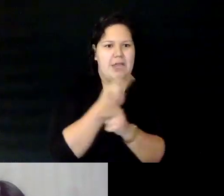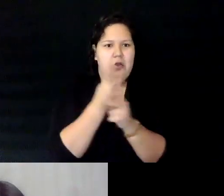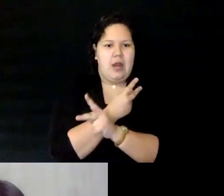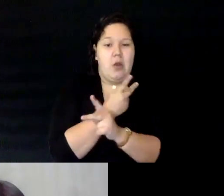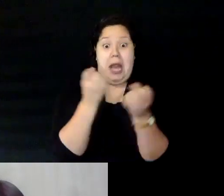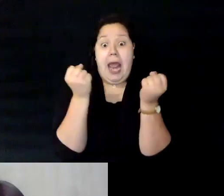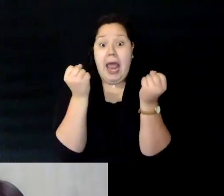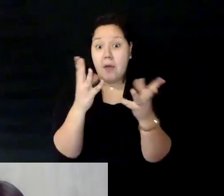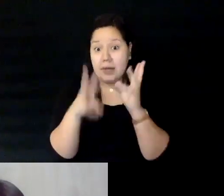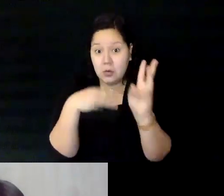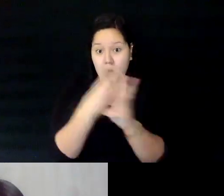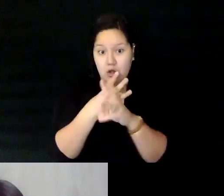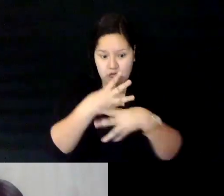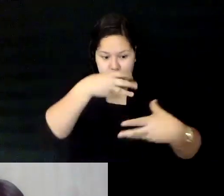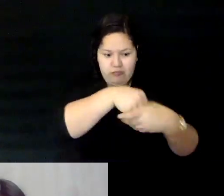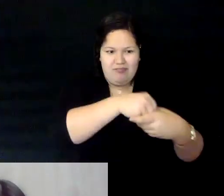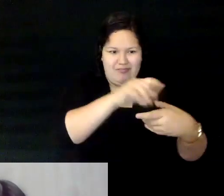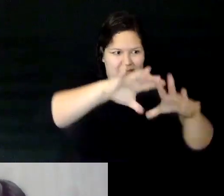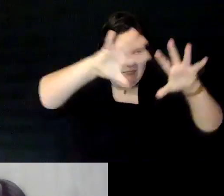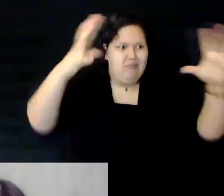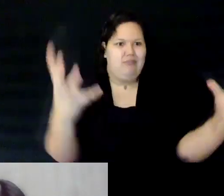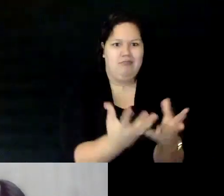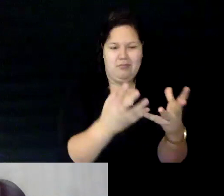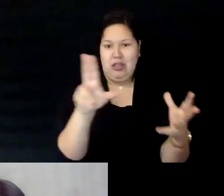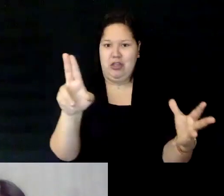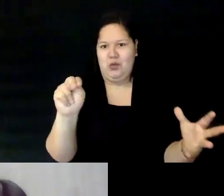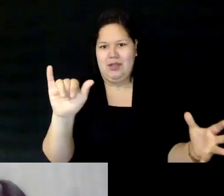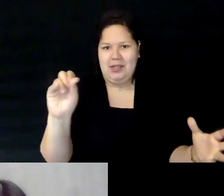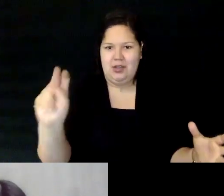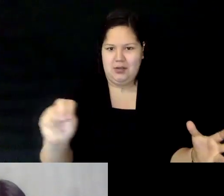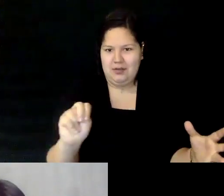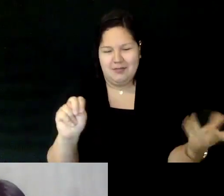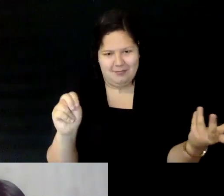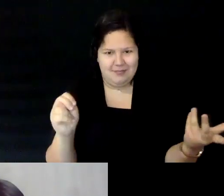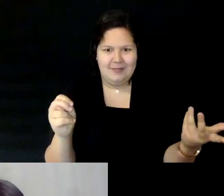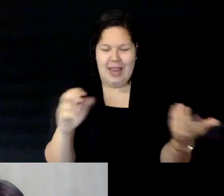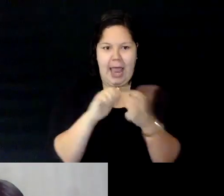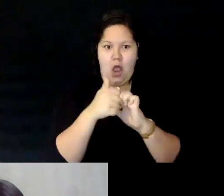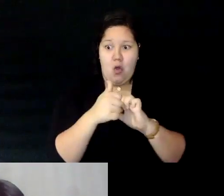that exist within this entire UNION world, and how the different worlds overlapped. And then we